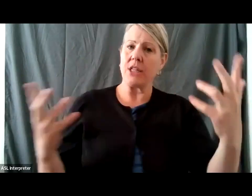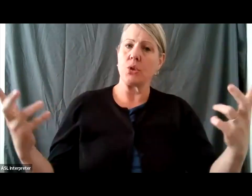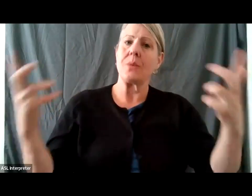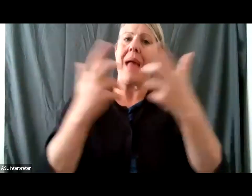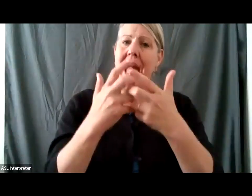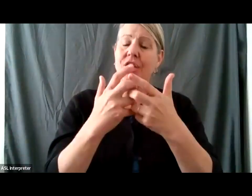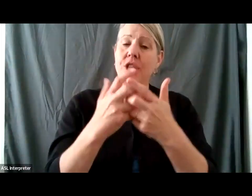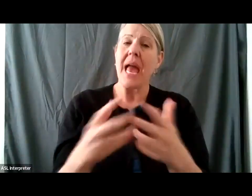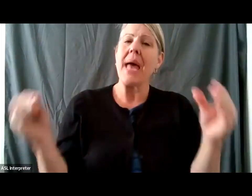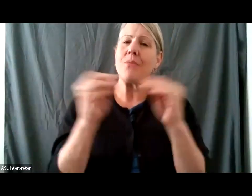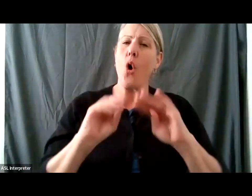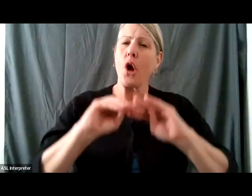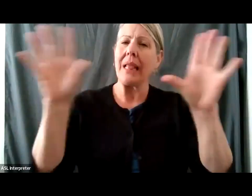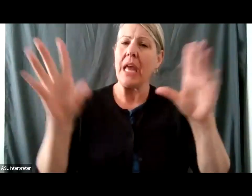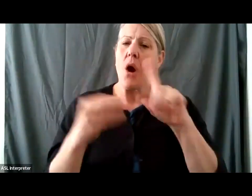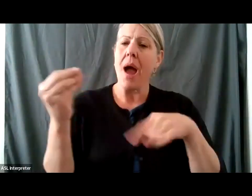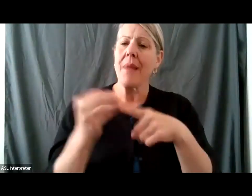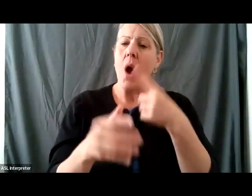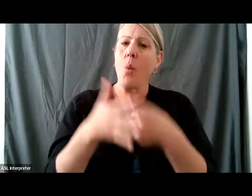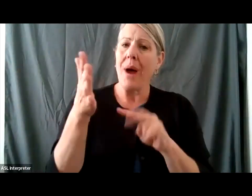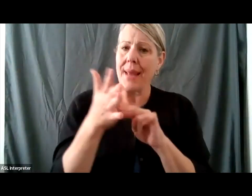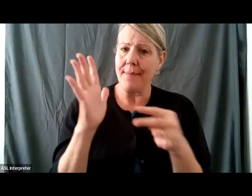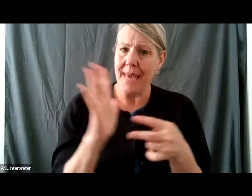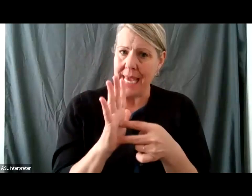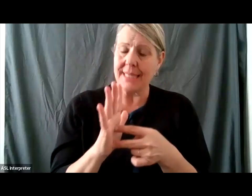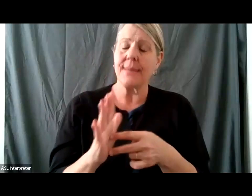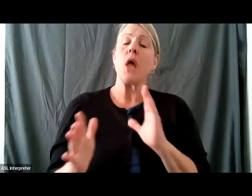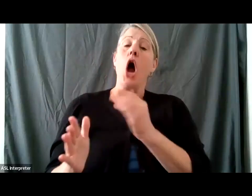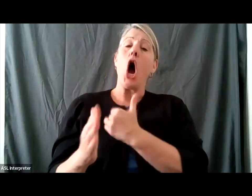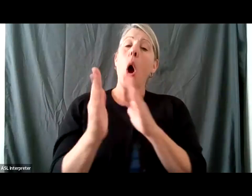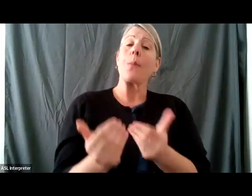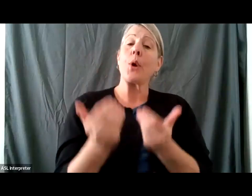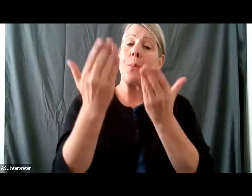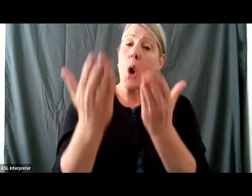So the proposed rule specifically incorporates principles established through the Supreme